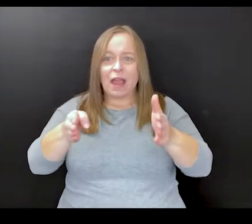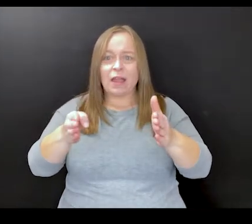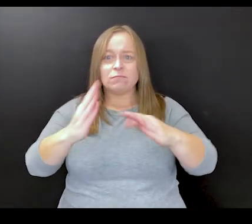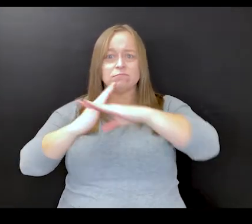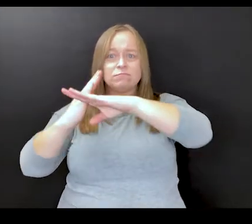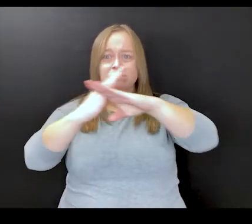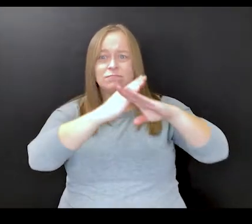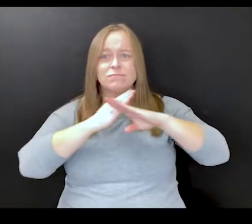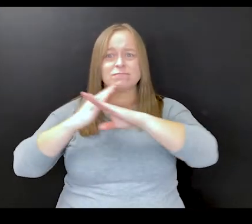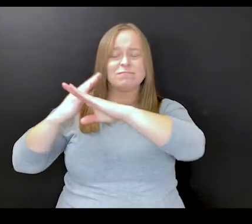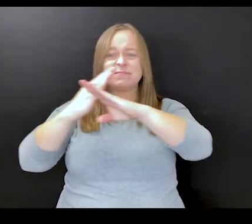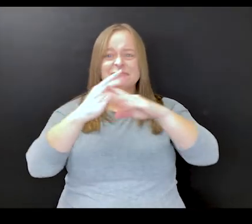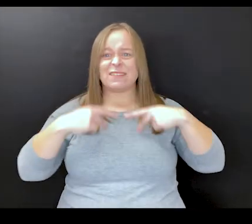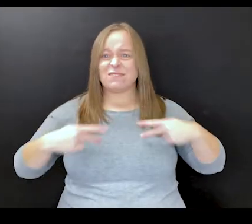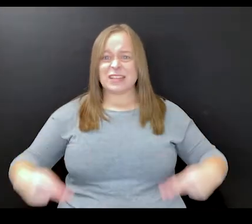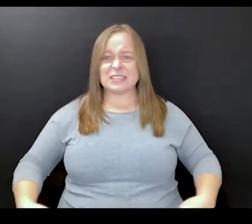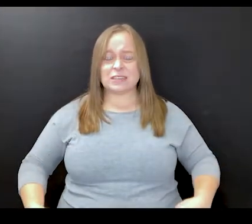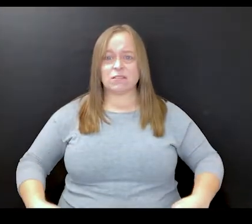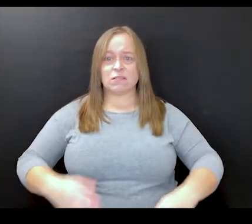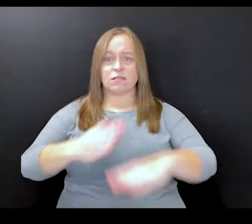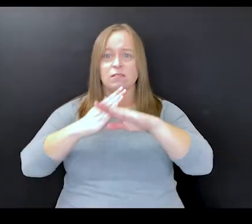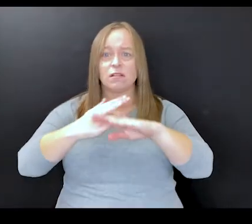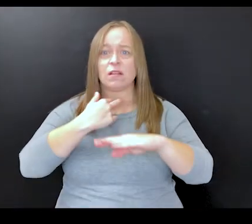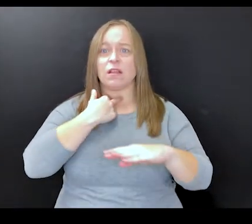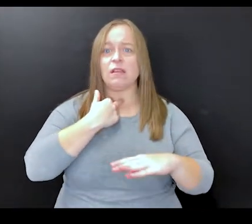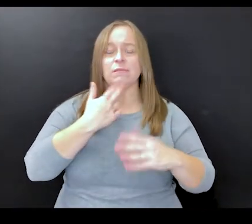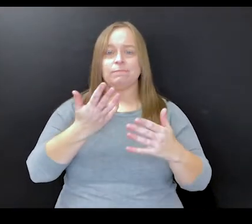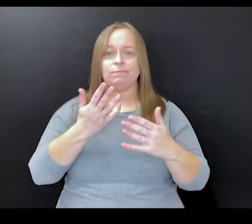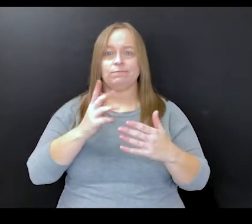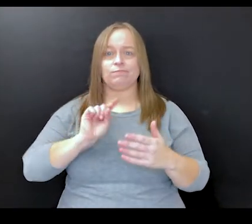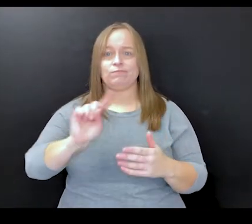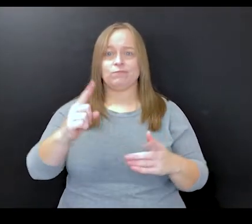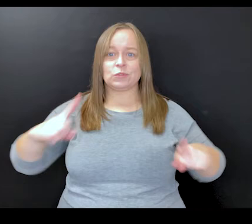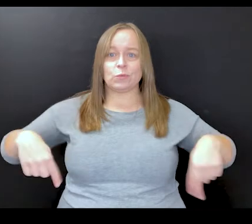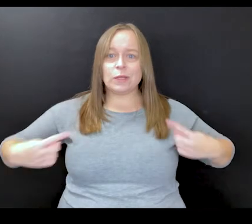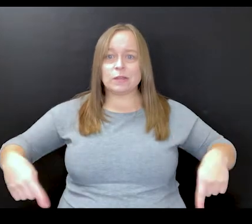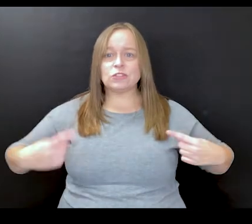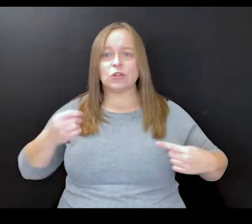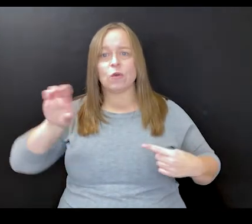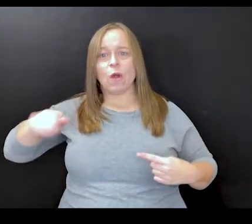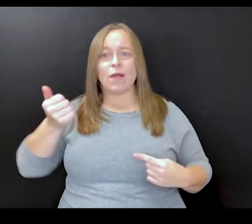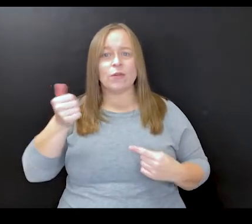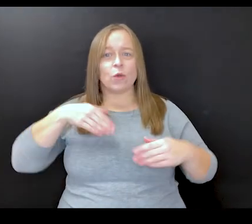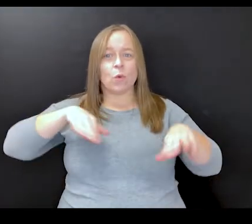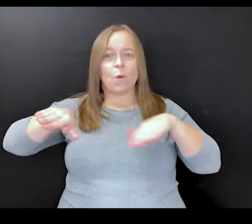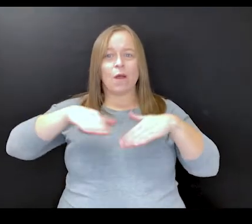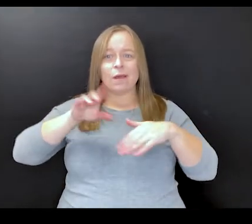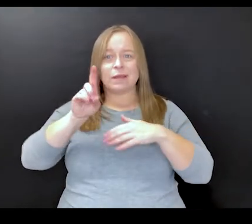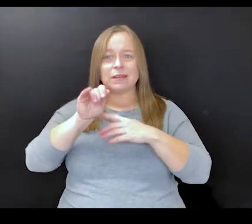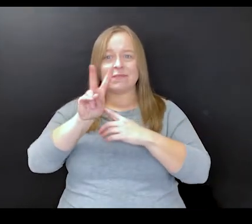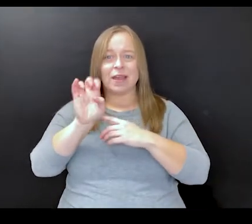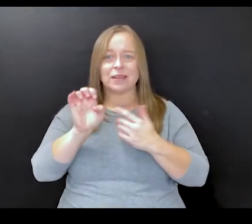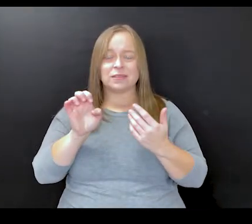which created a physical impediment to people who use wheelchairs or other assisted walking devices